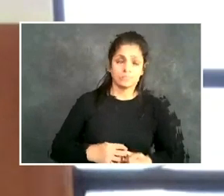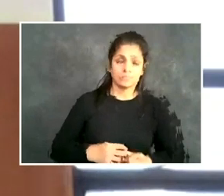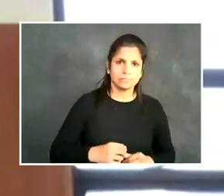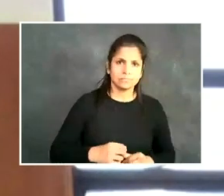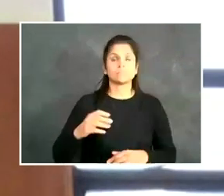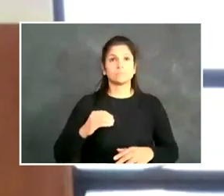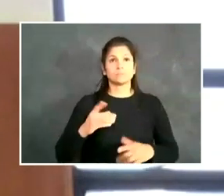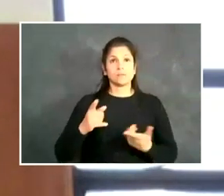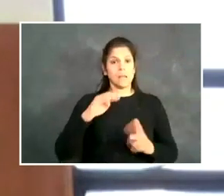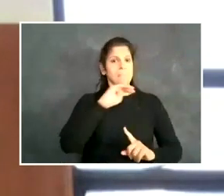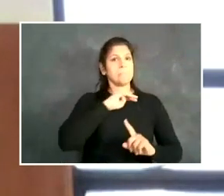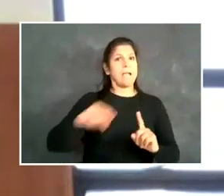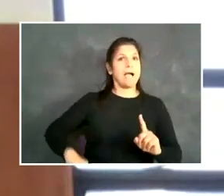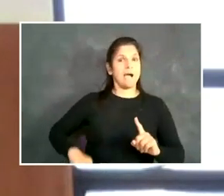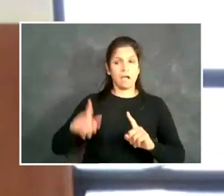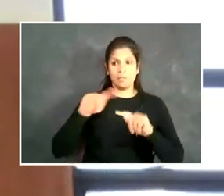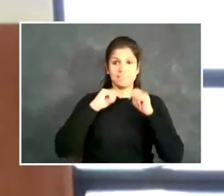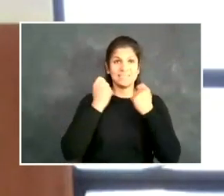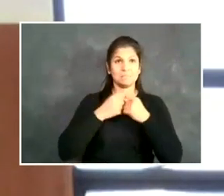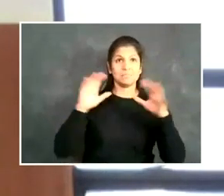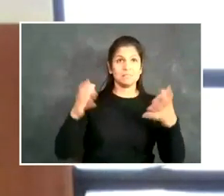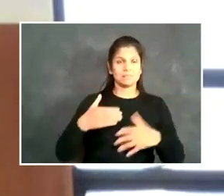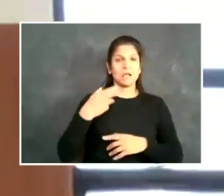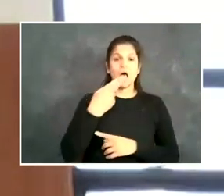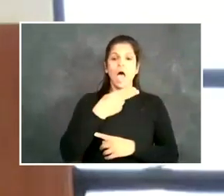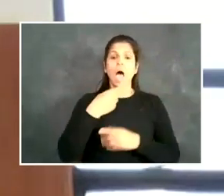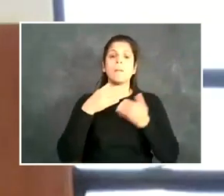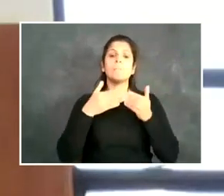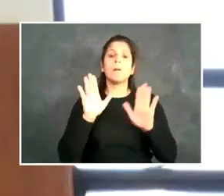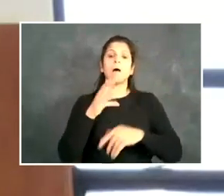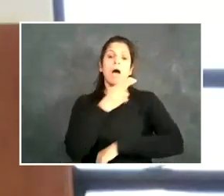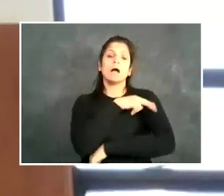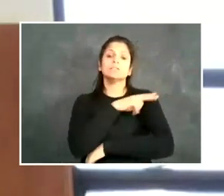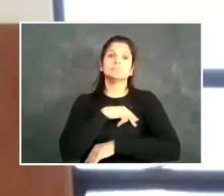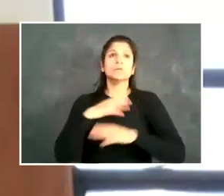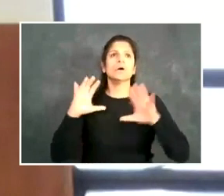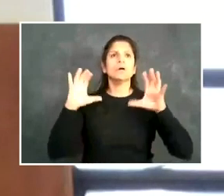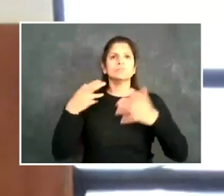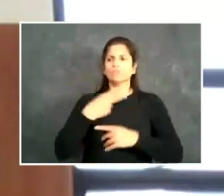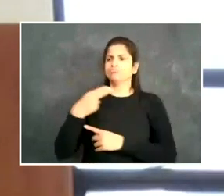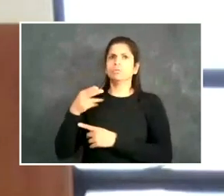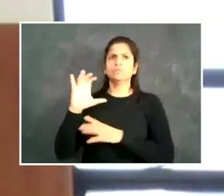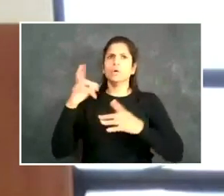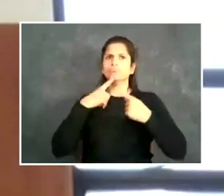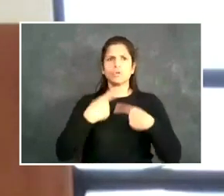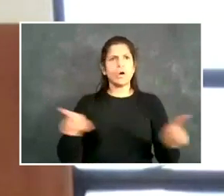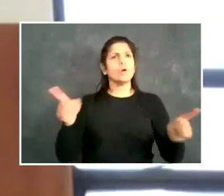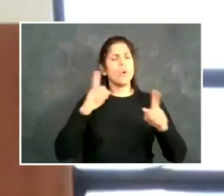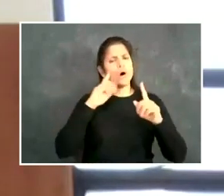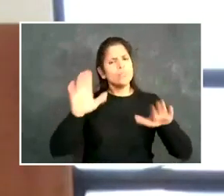SOCIAL DISTANCING OR USAGE. THE UNDOCUMENTED IMMIGRANT COMMENT, THAT REALLY RESONATES